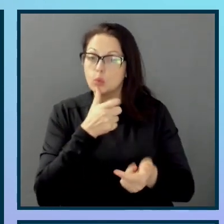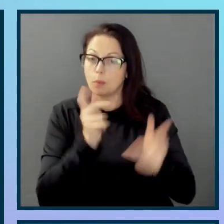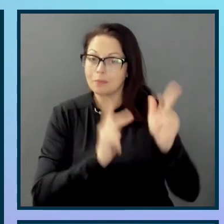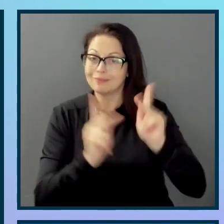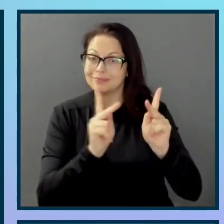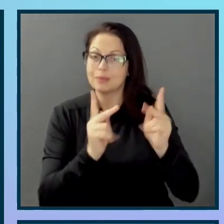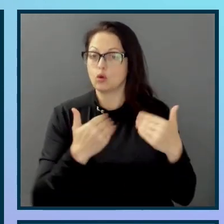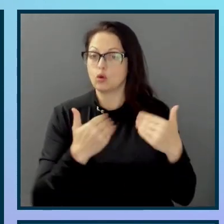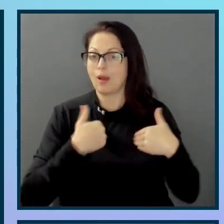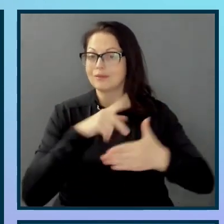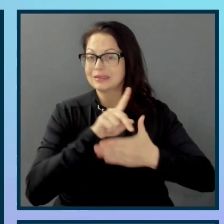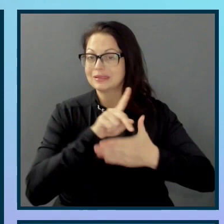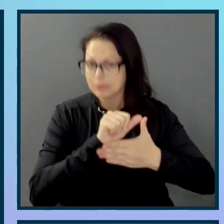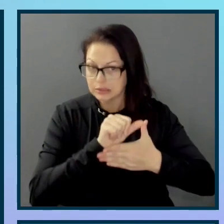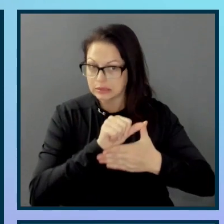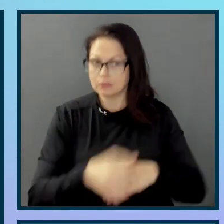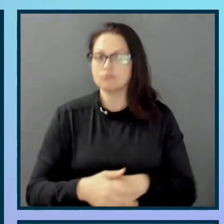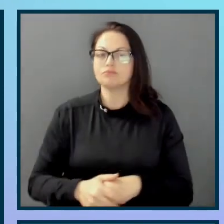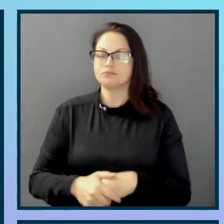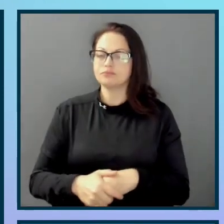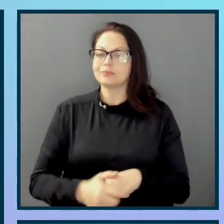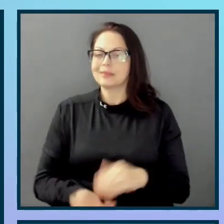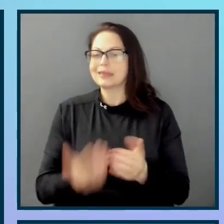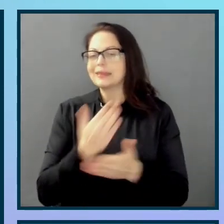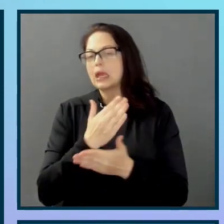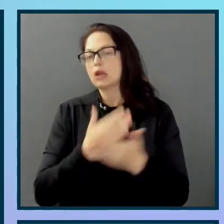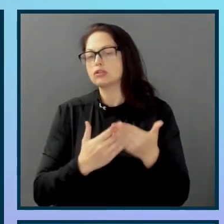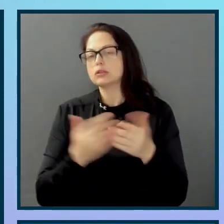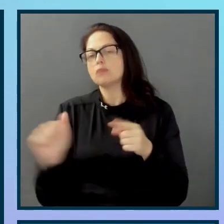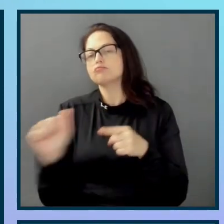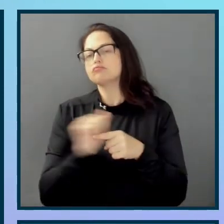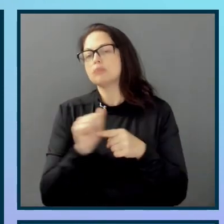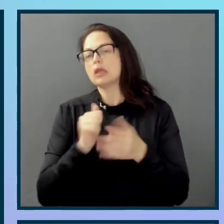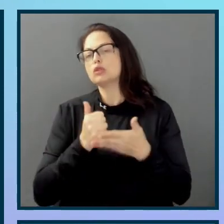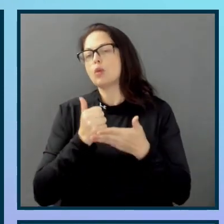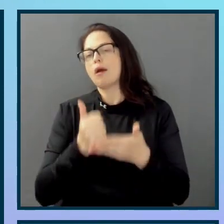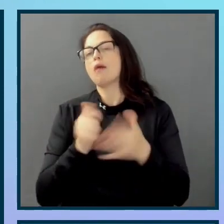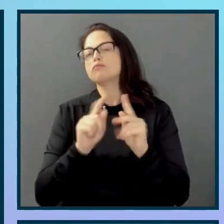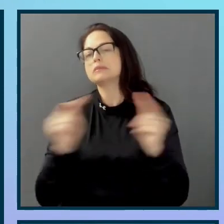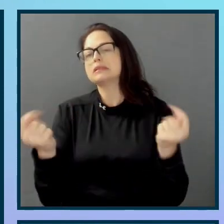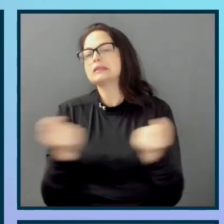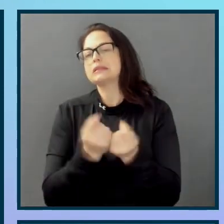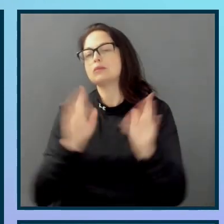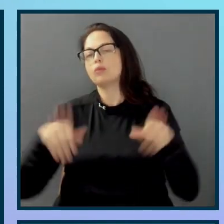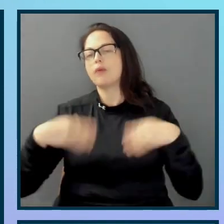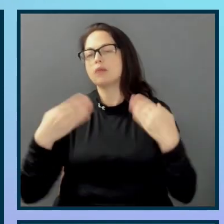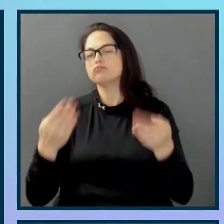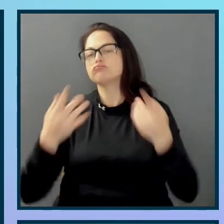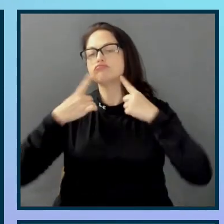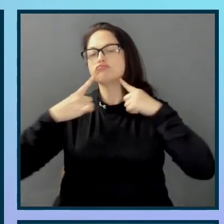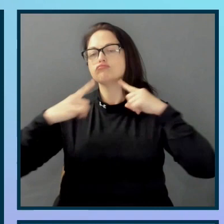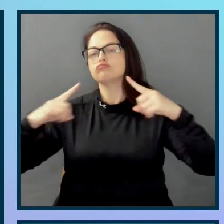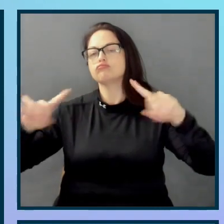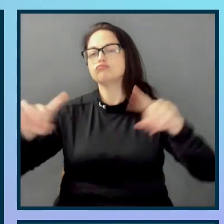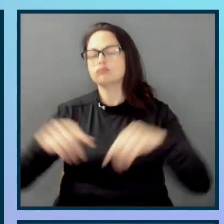There's a set of practices that help the team to deliver efficiently. And then there's a set of practices